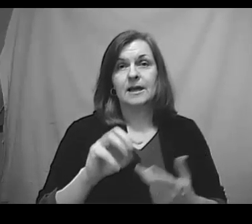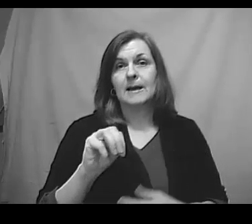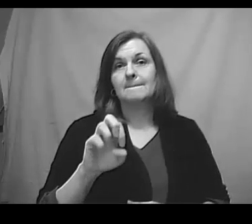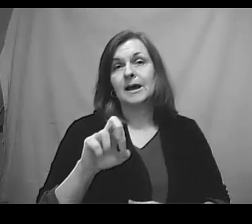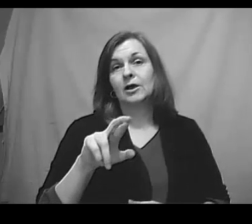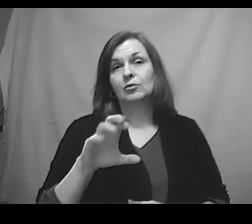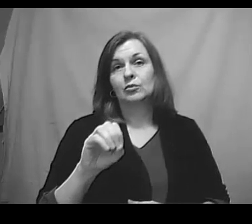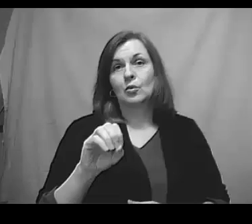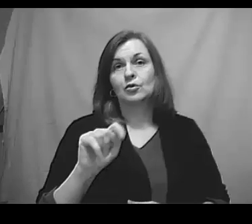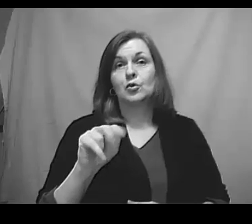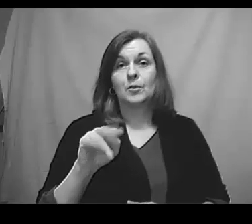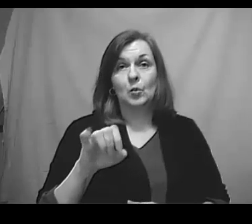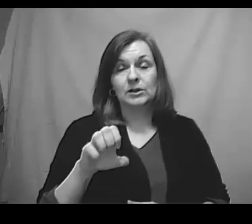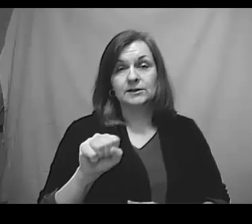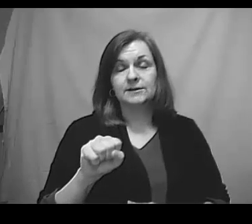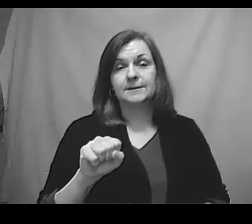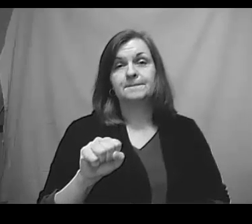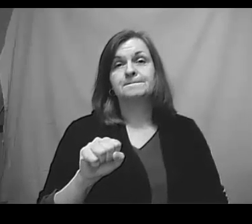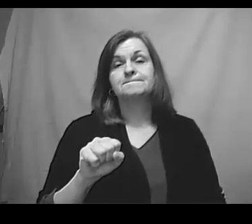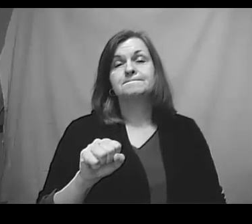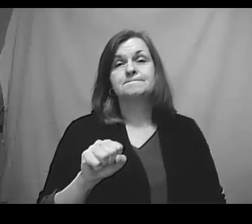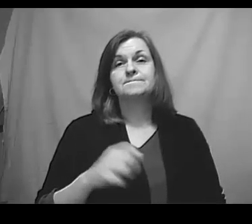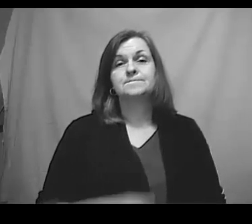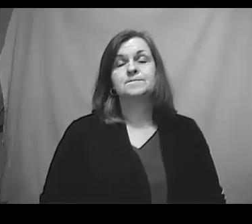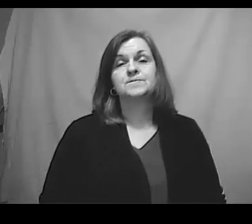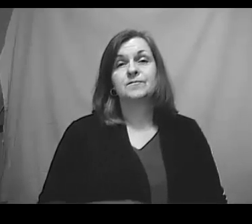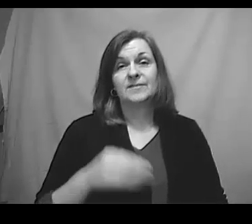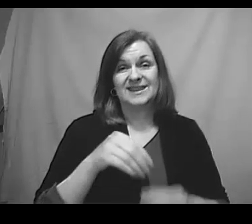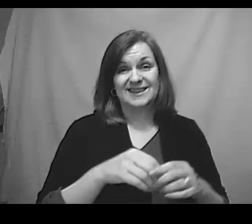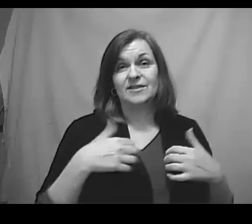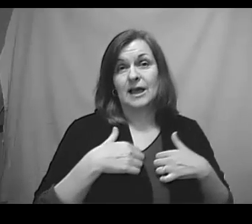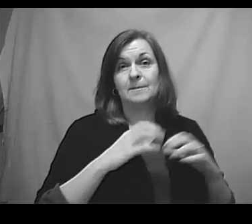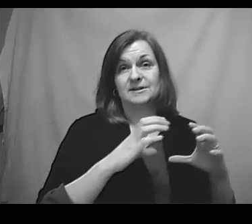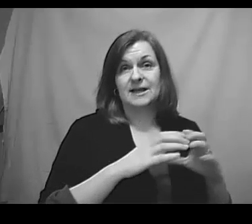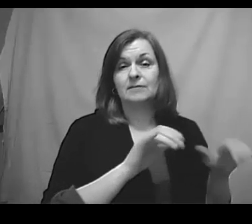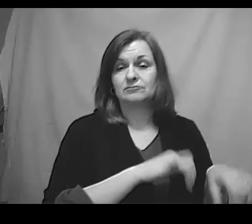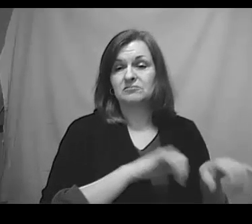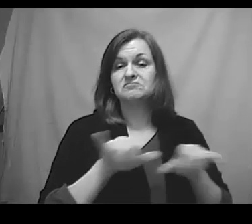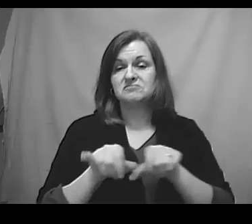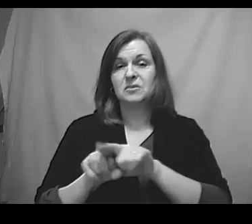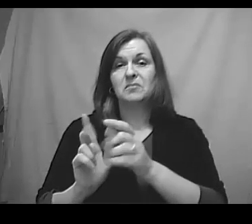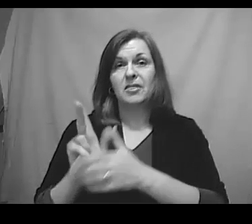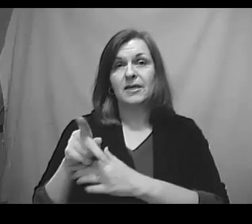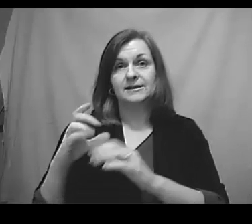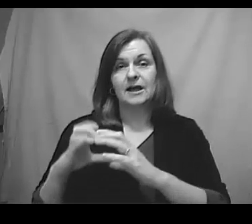microtubules in our animal cells as well